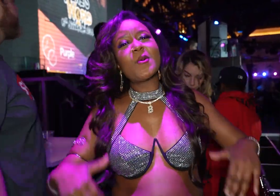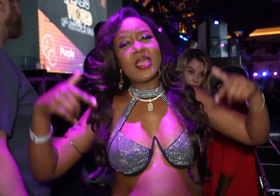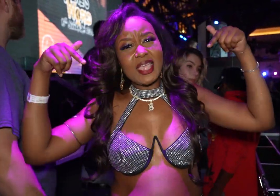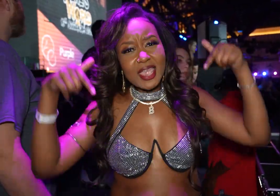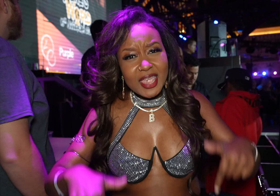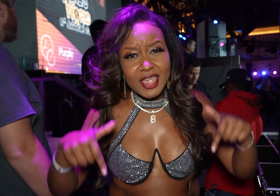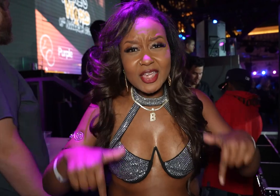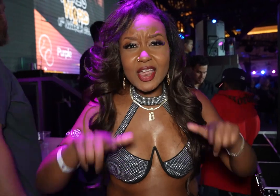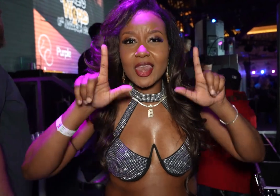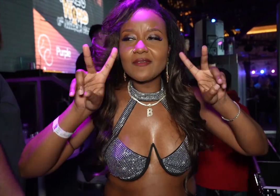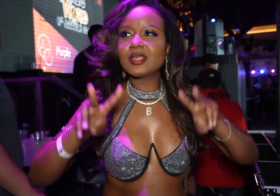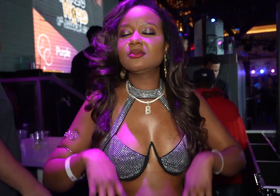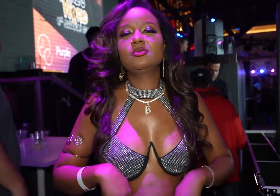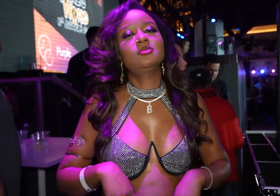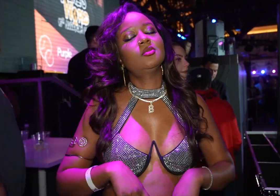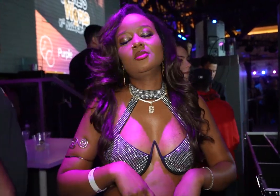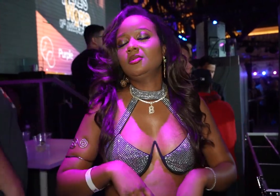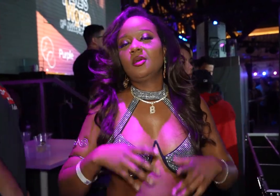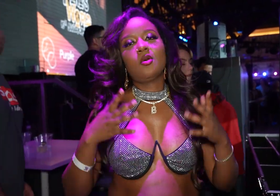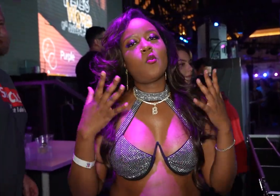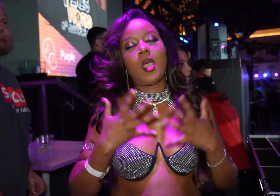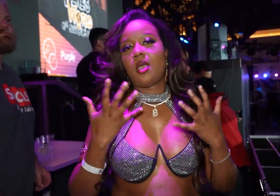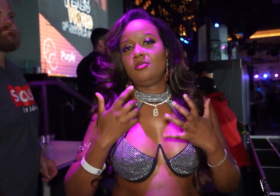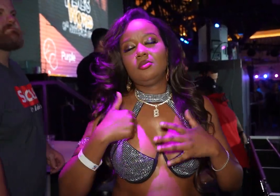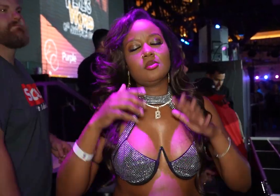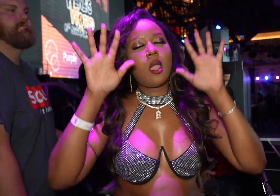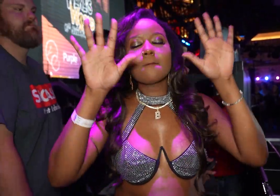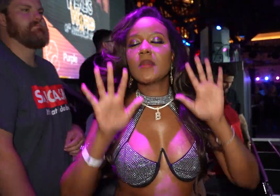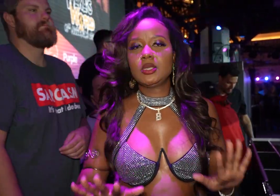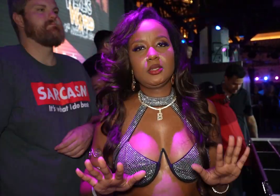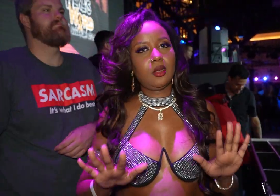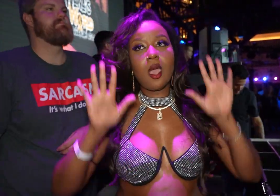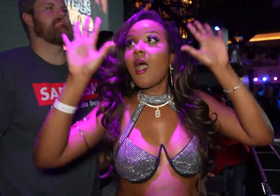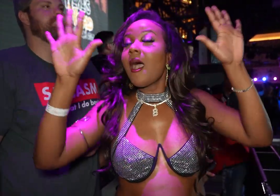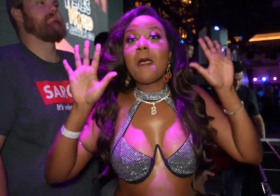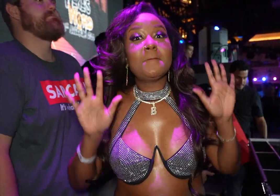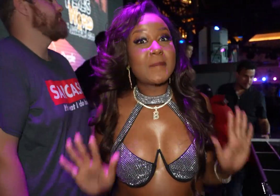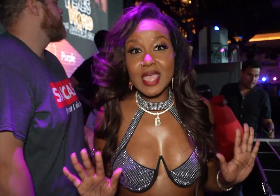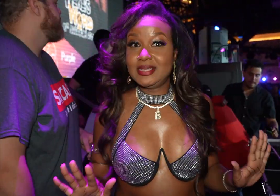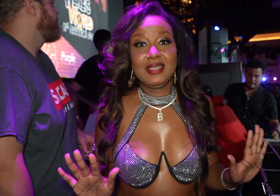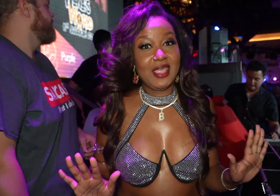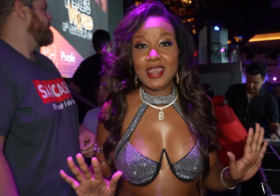And for it to be here in Las Vegas? Wow, this is amazing. Amazing!